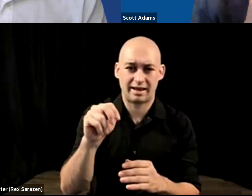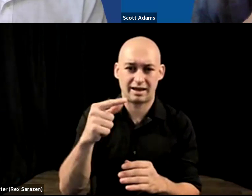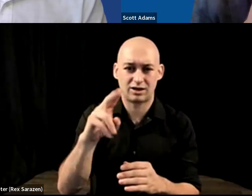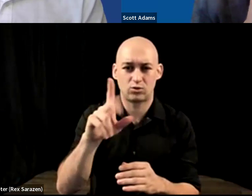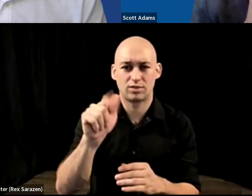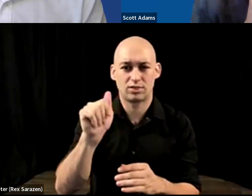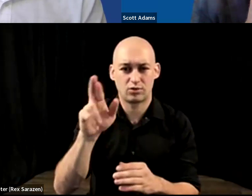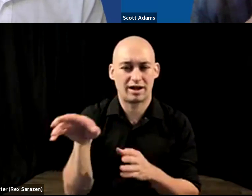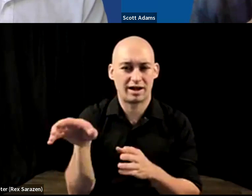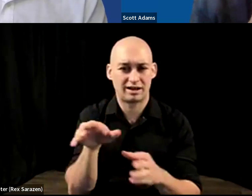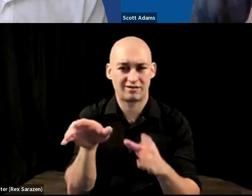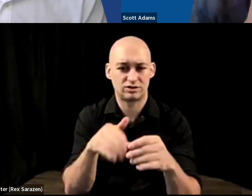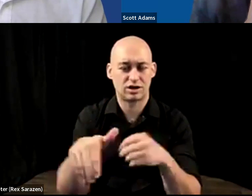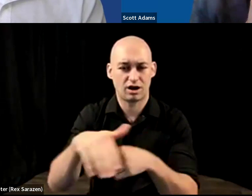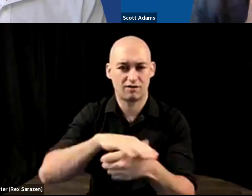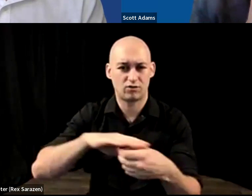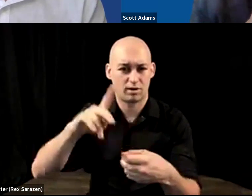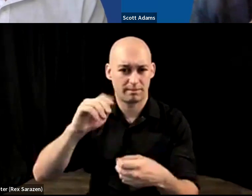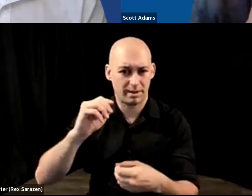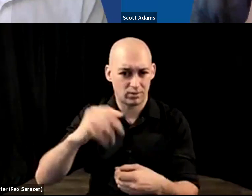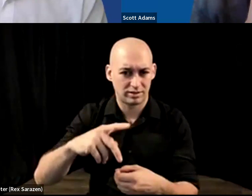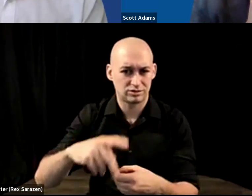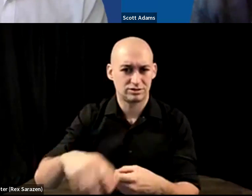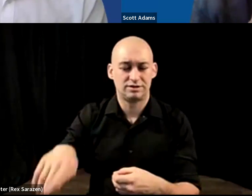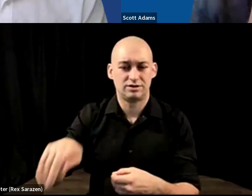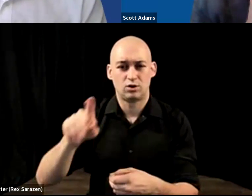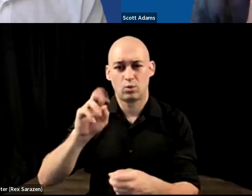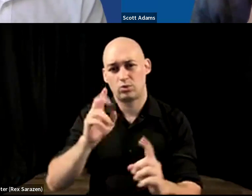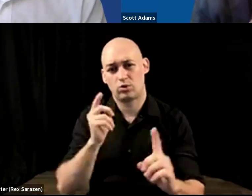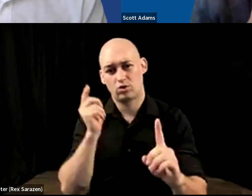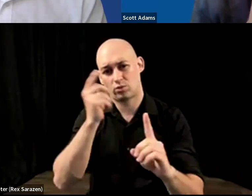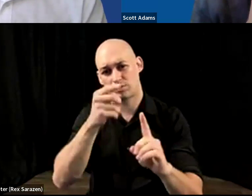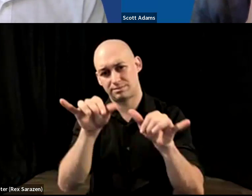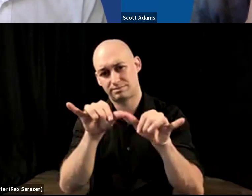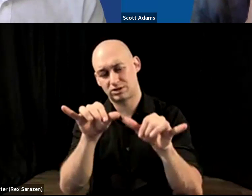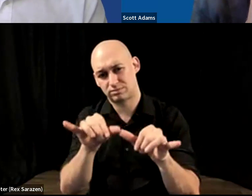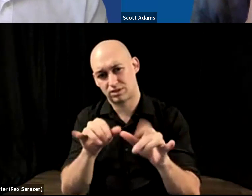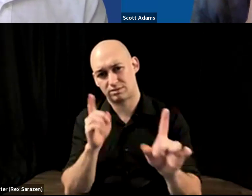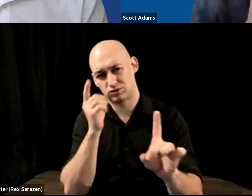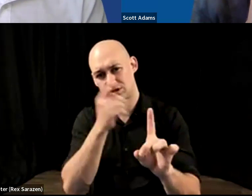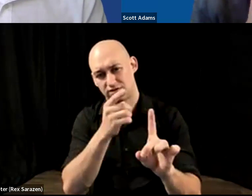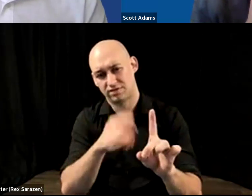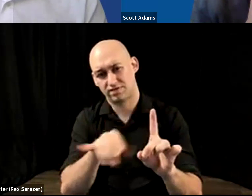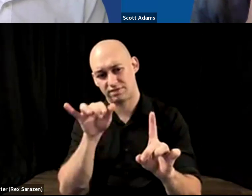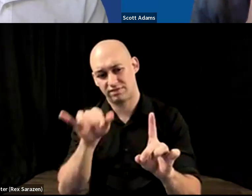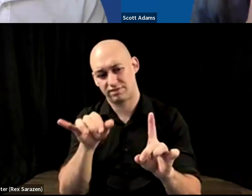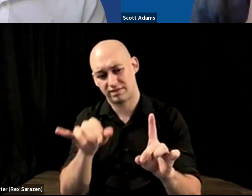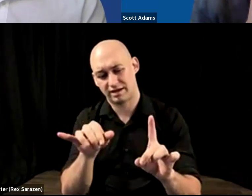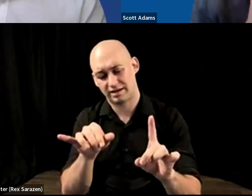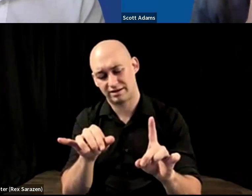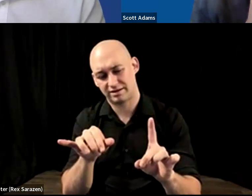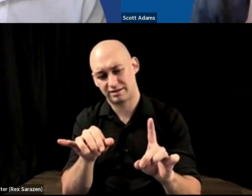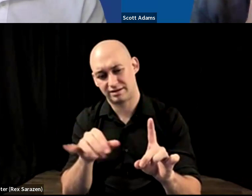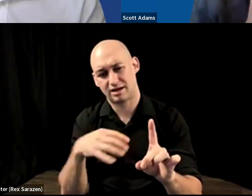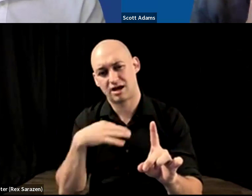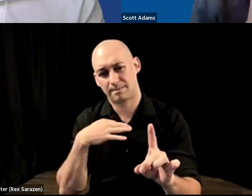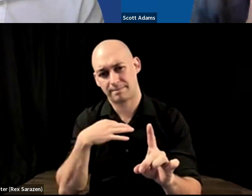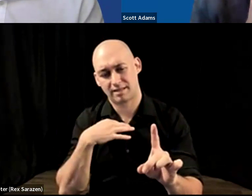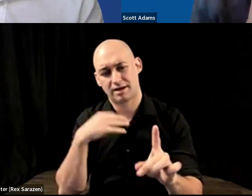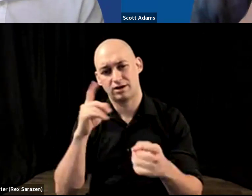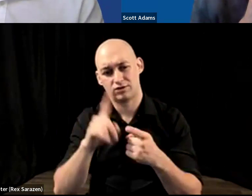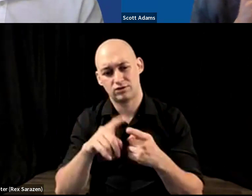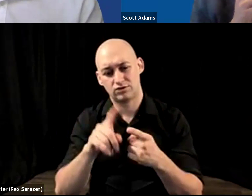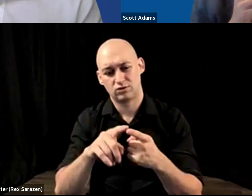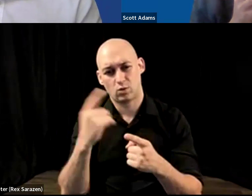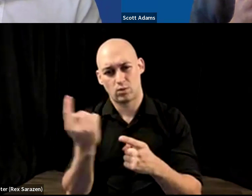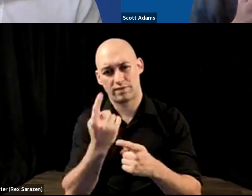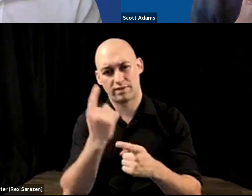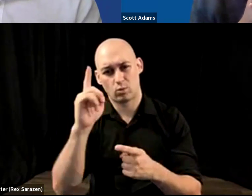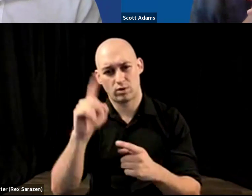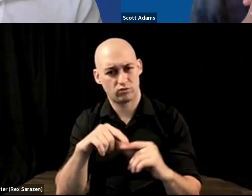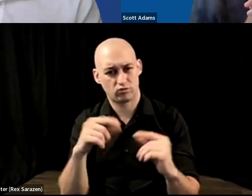covered populations or goals or measurable objectives that apply to only one entity and